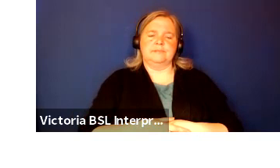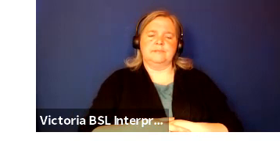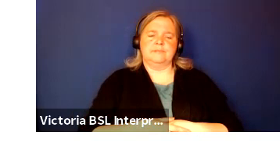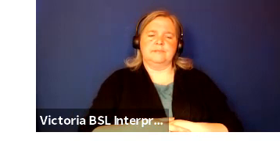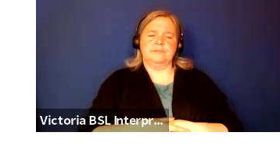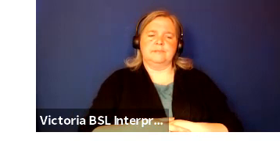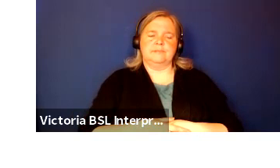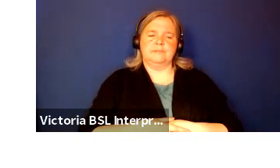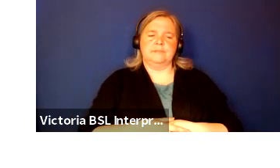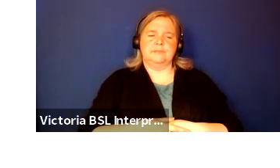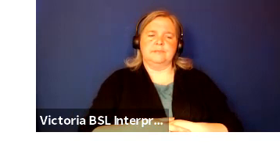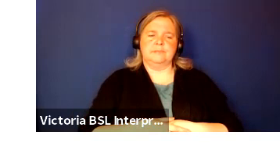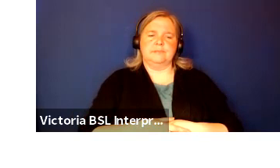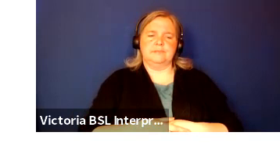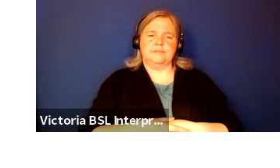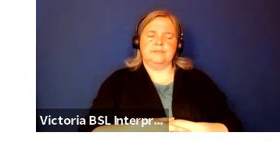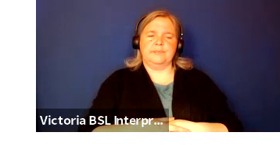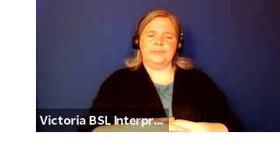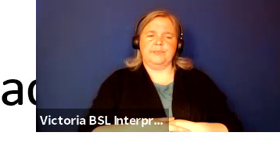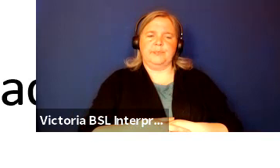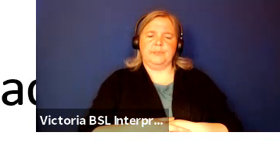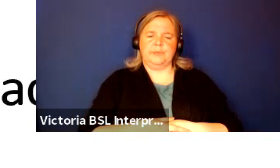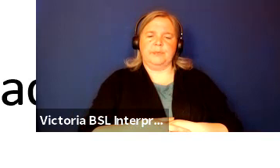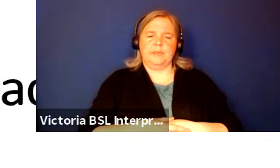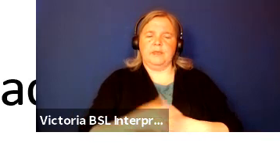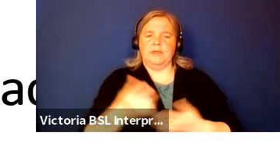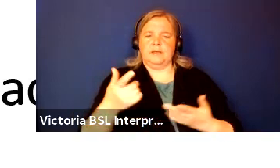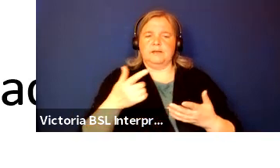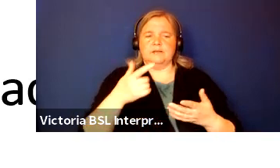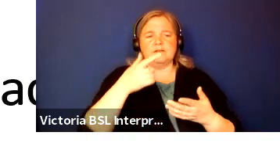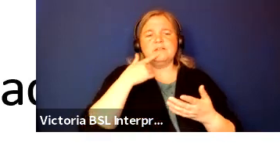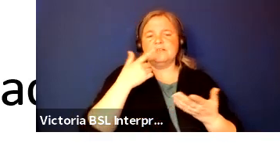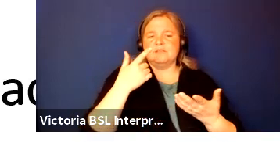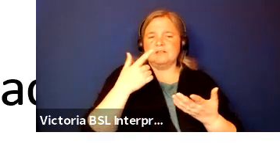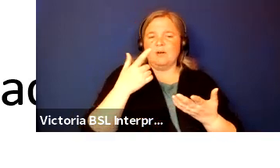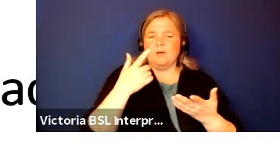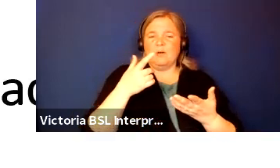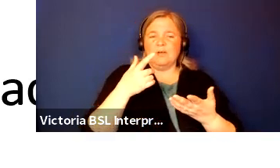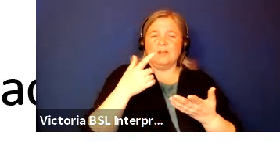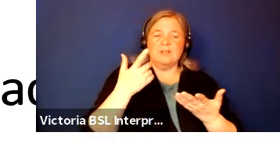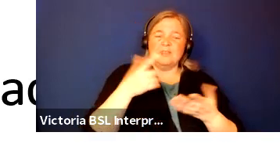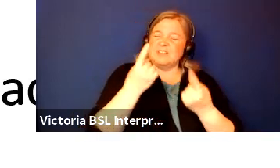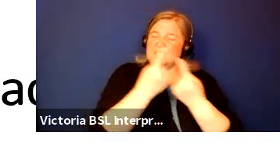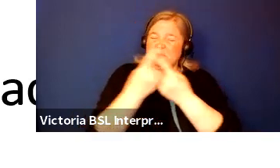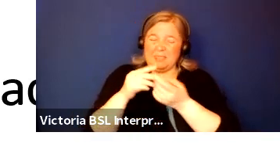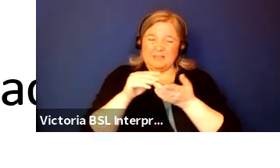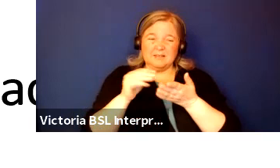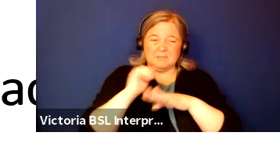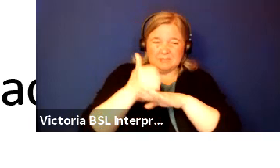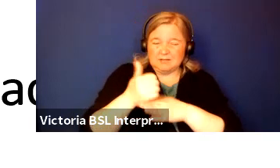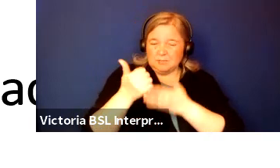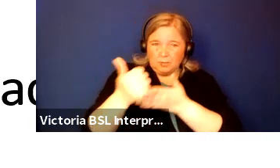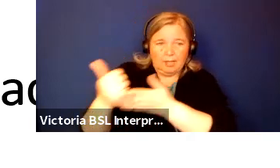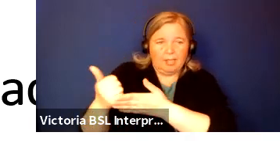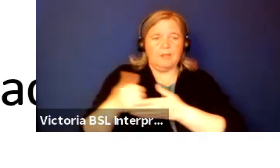Receive funds, pandemic salary payment, financial assistance, house rent, food, daily commodities,